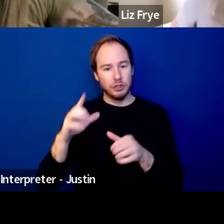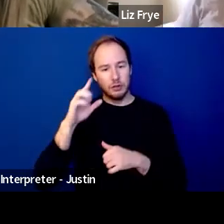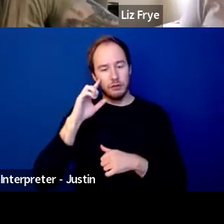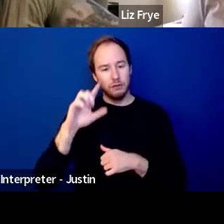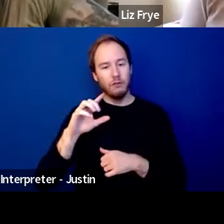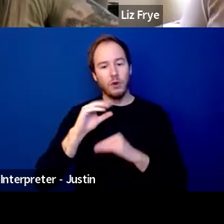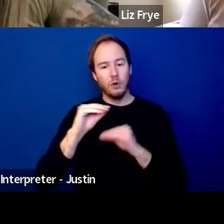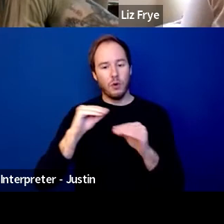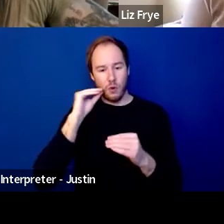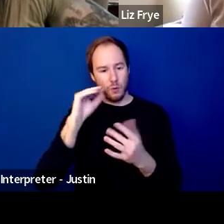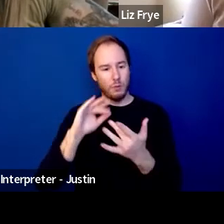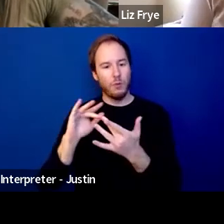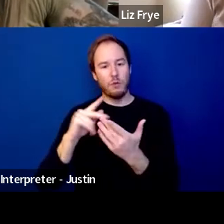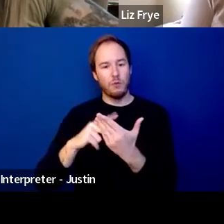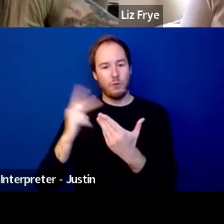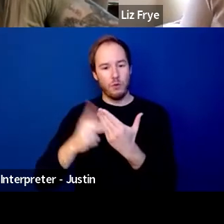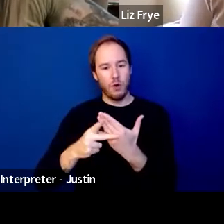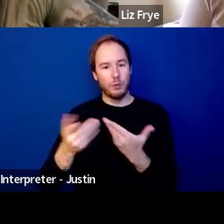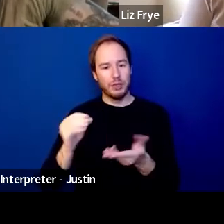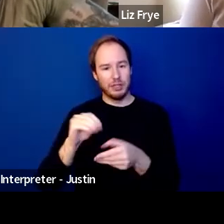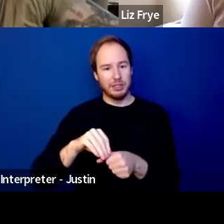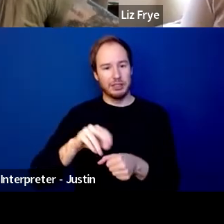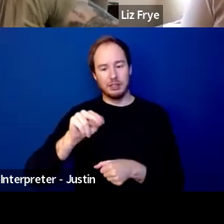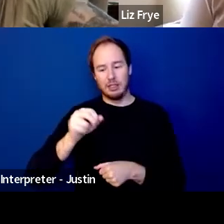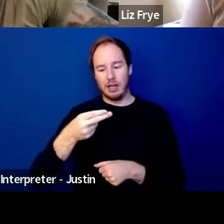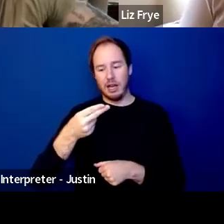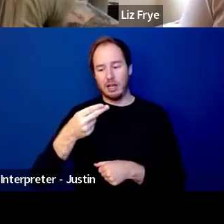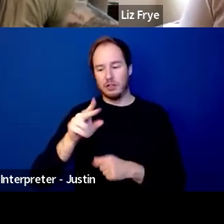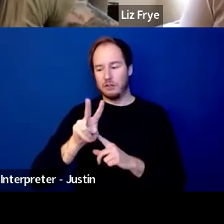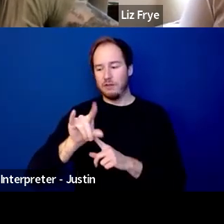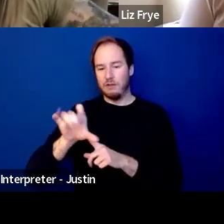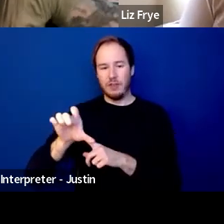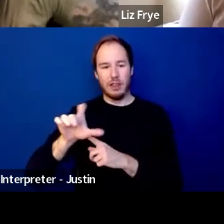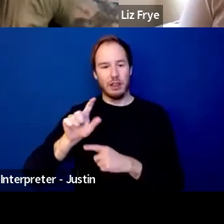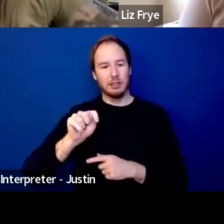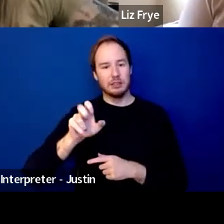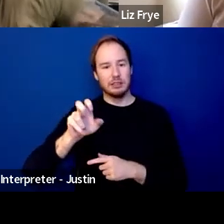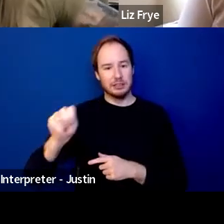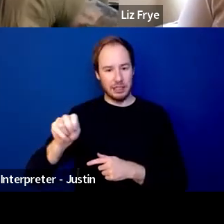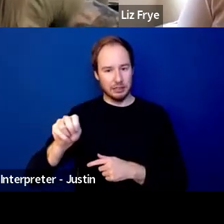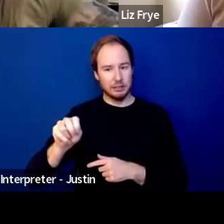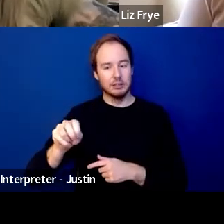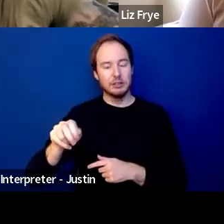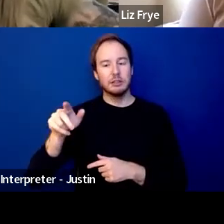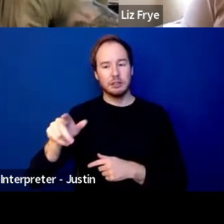with Park Center here in Nashville, Tennessee. And Park Center is a mental health organization